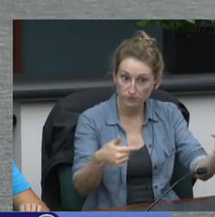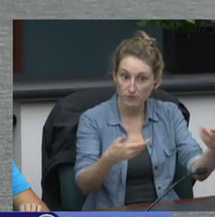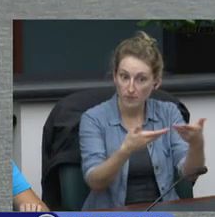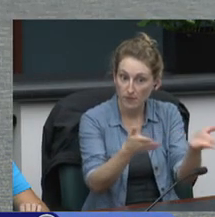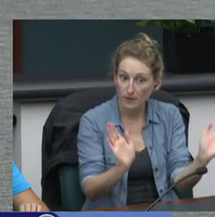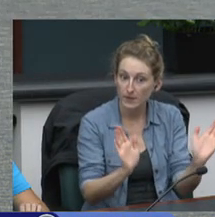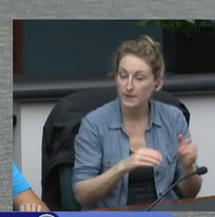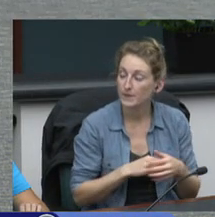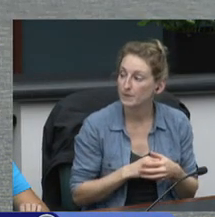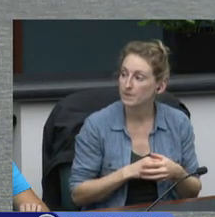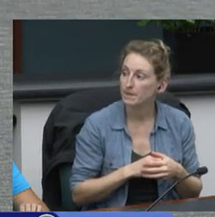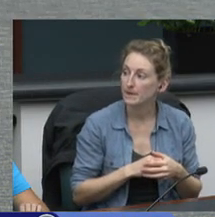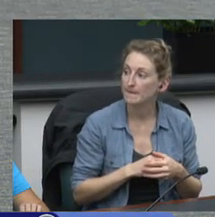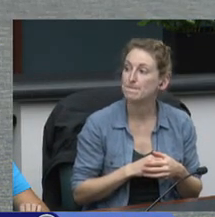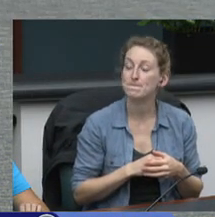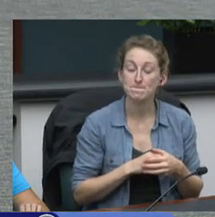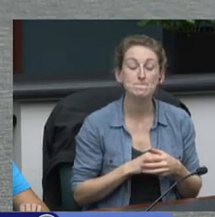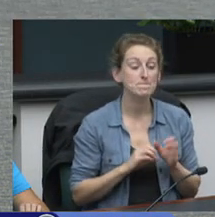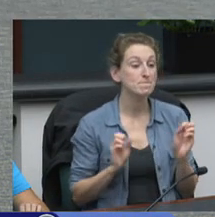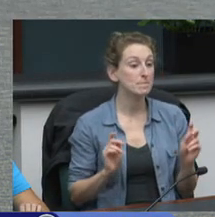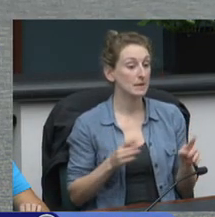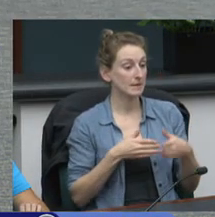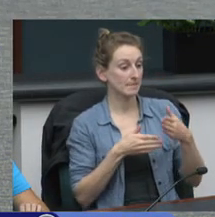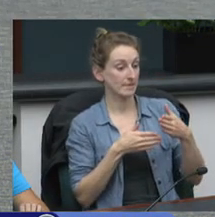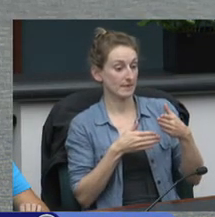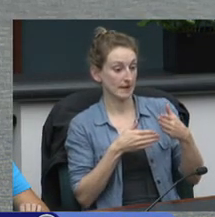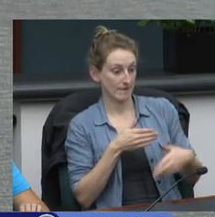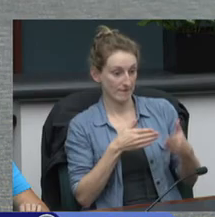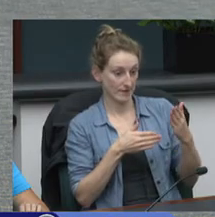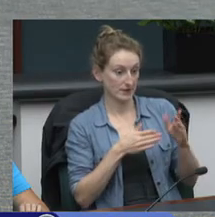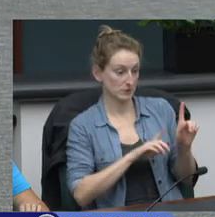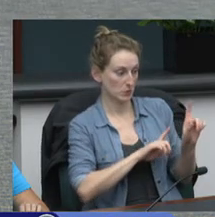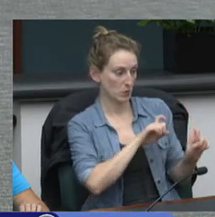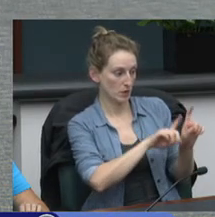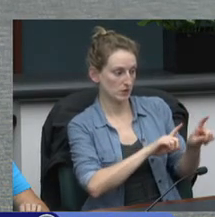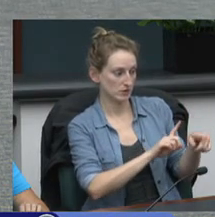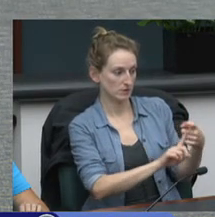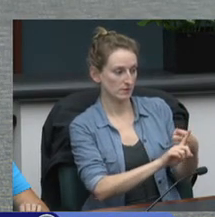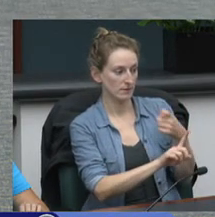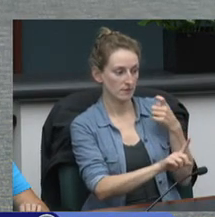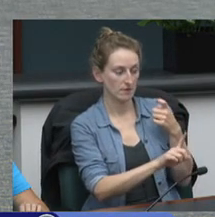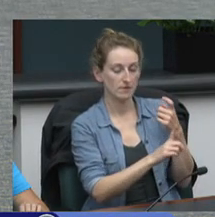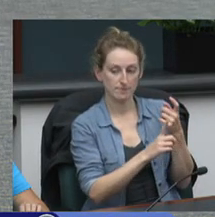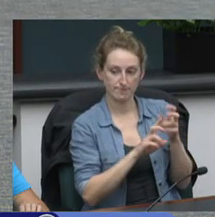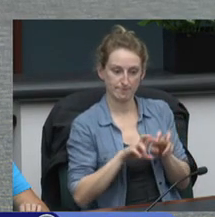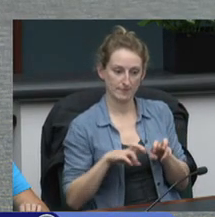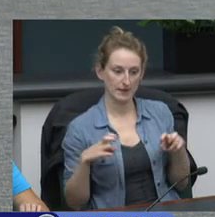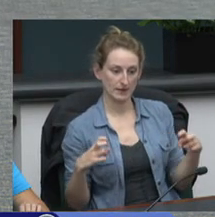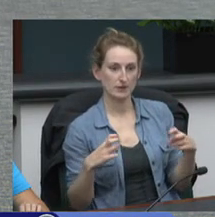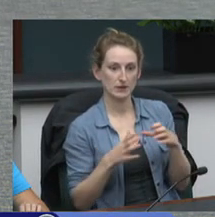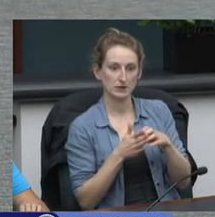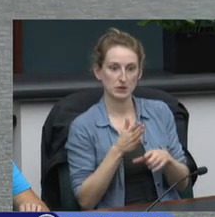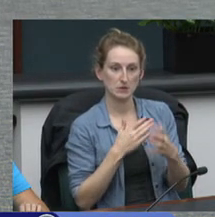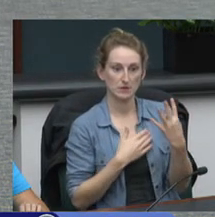we now finish questions from Council on chapter four if the public has any